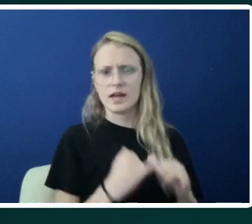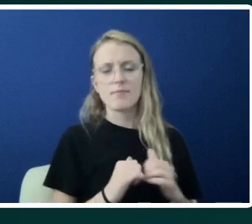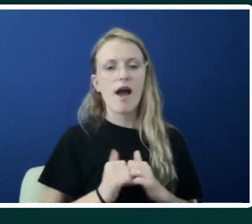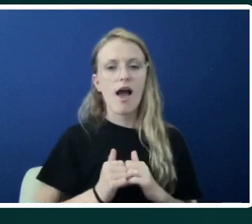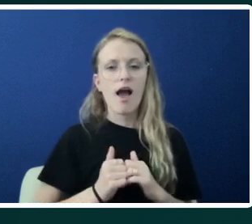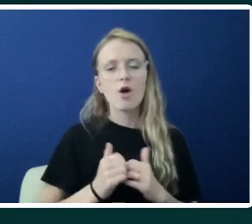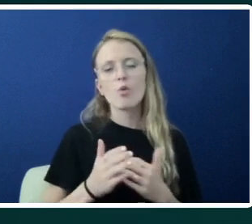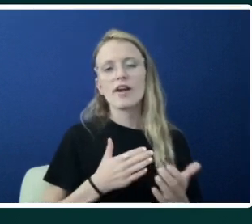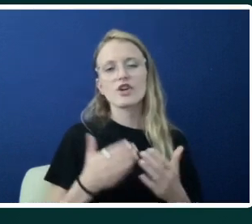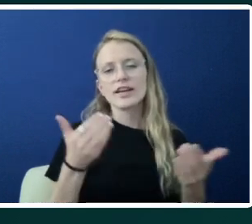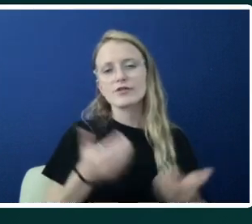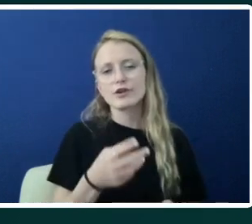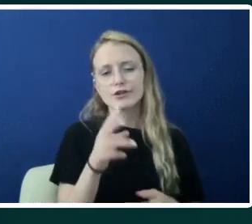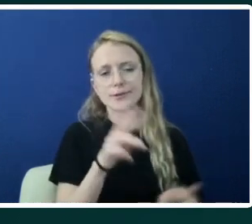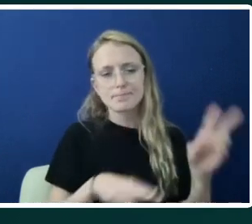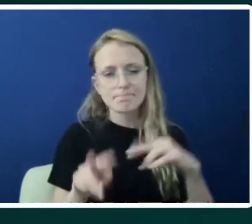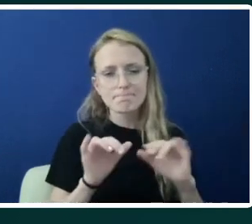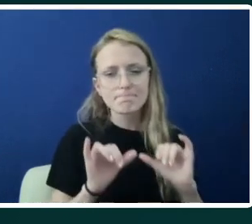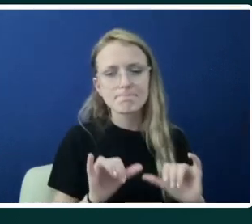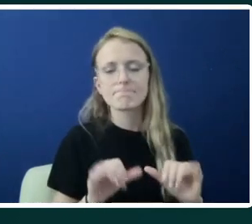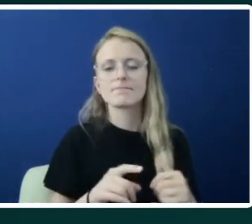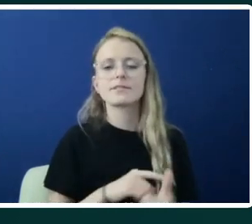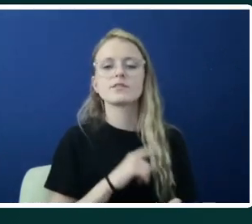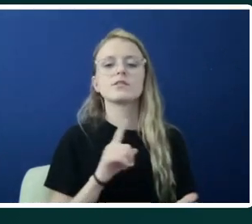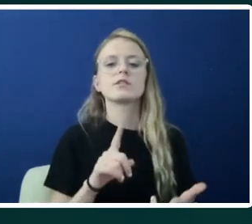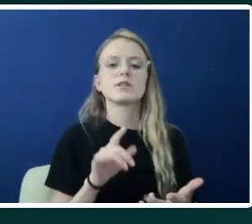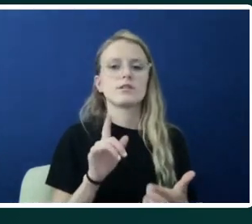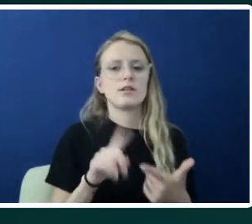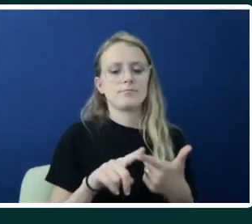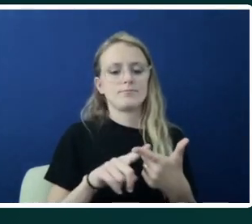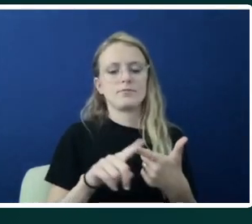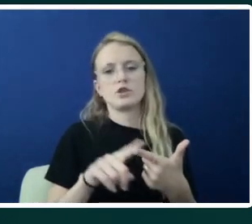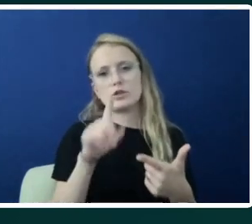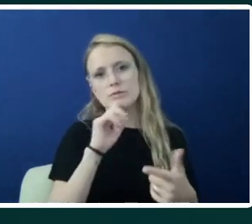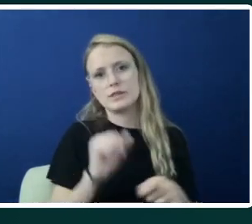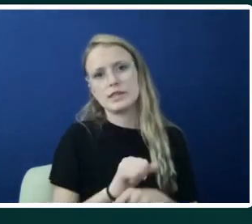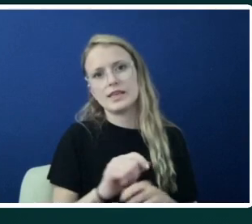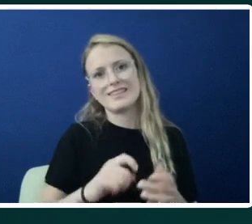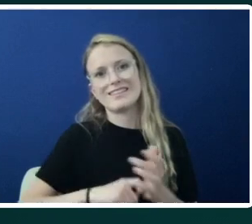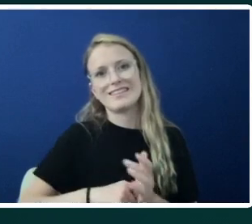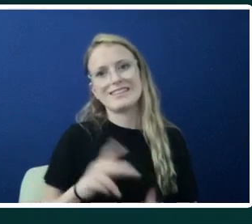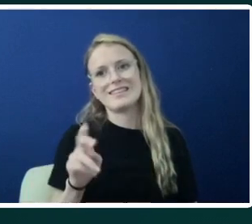And I think that that was really, you know, the key. Because, you know, that was kind of, I think,